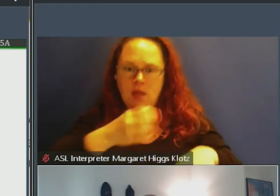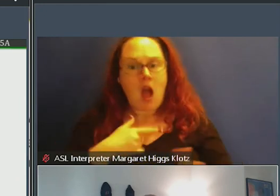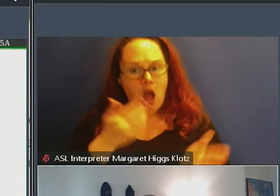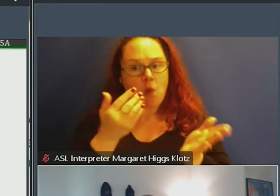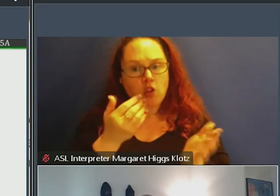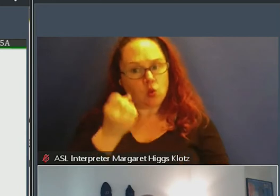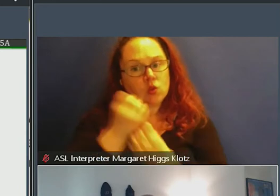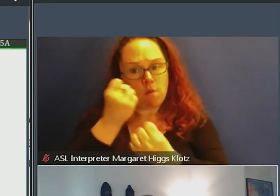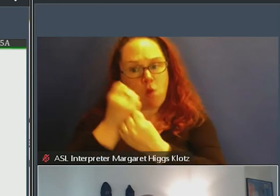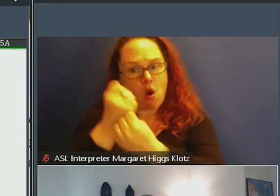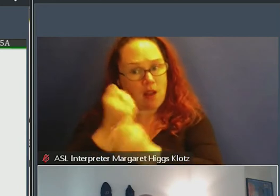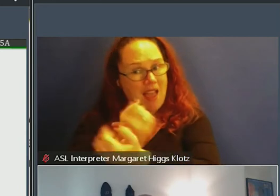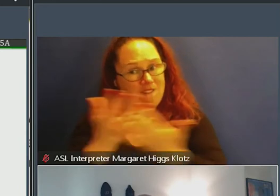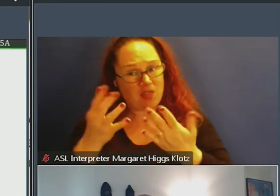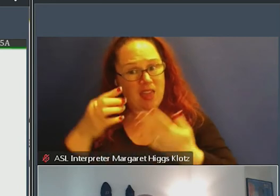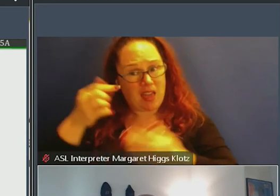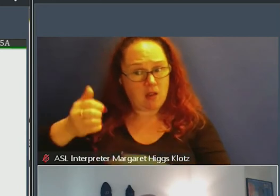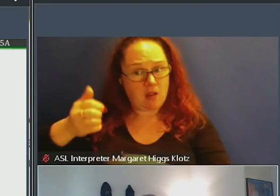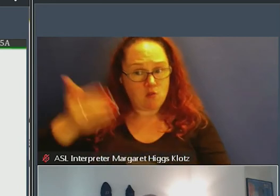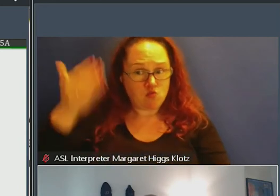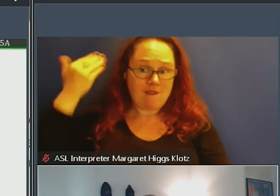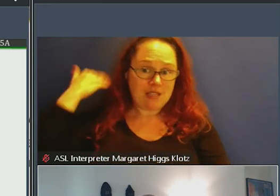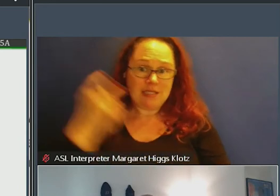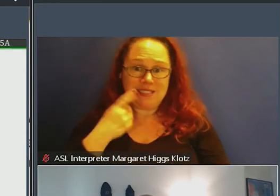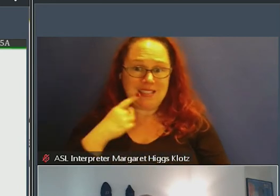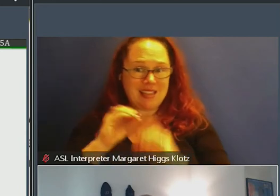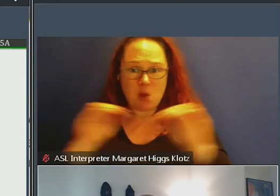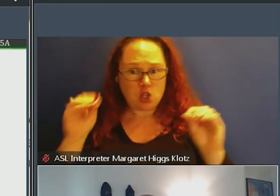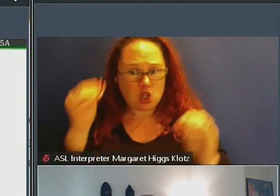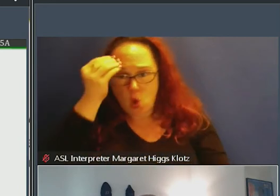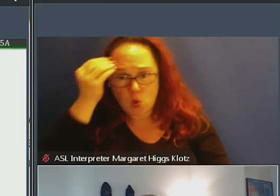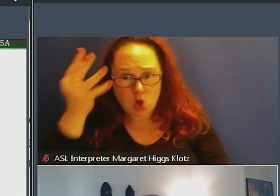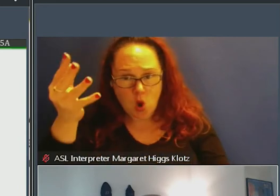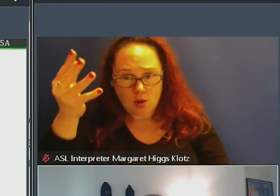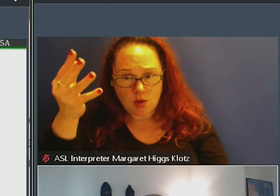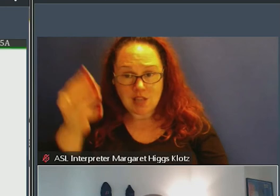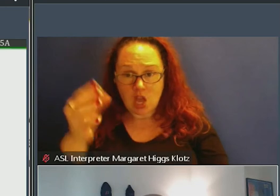There was no notice given whatsoever. I worked girl, this does have a meeting and I, I,